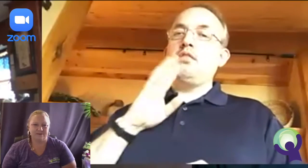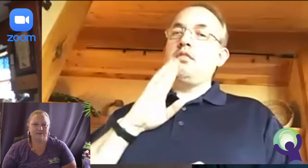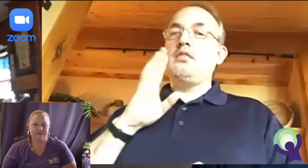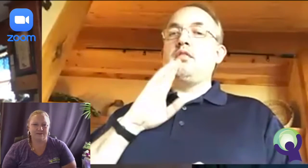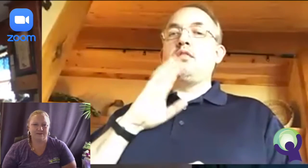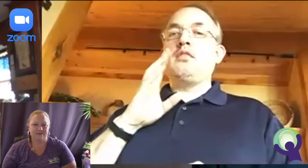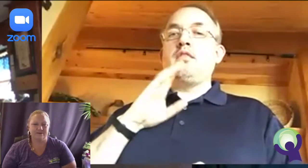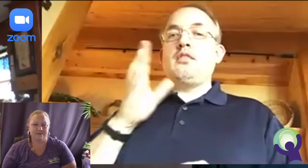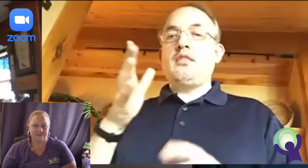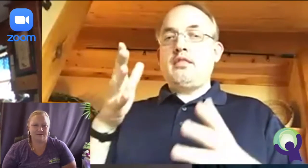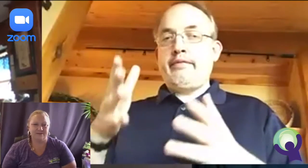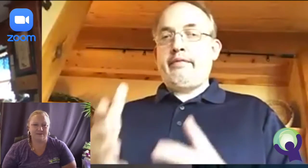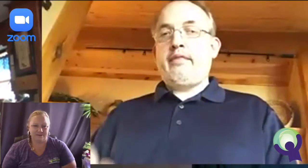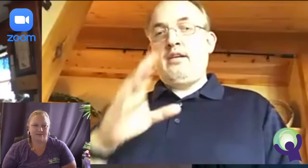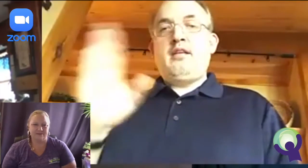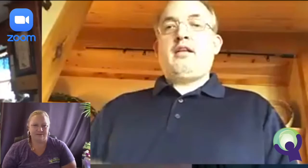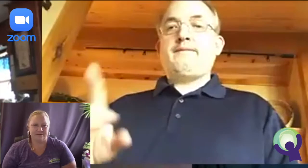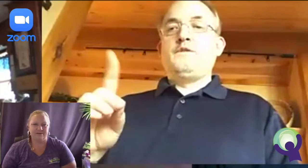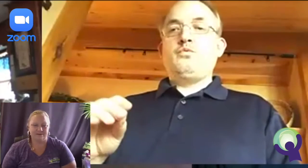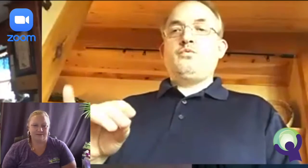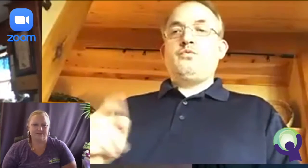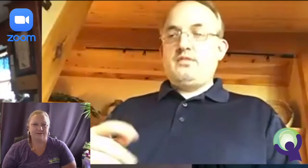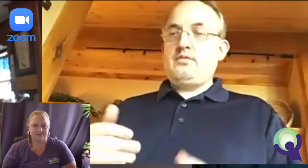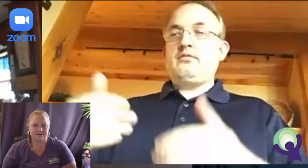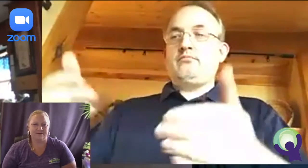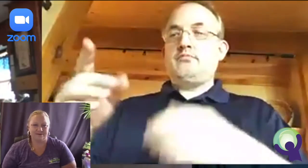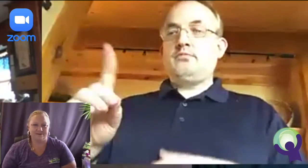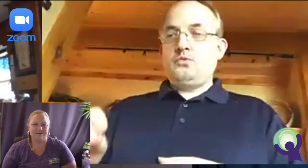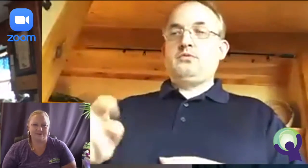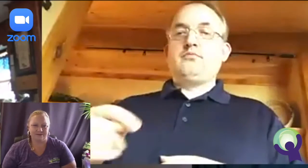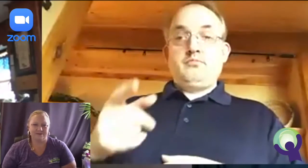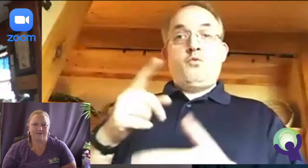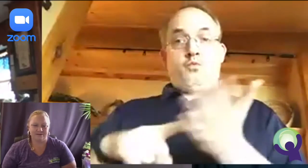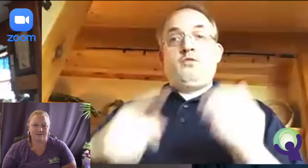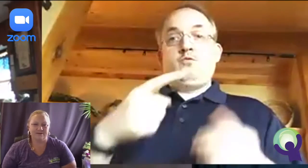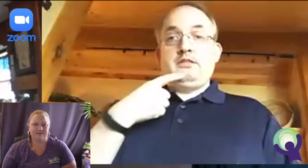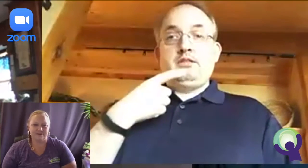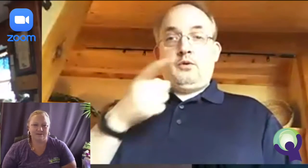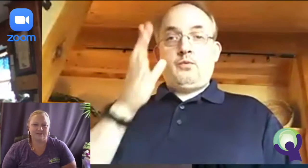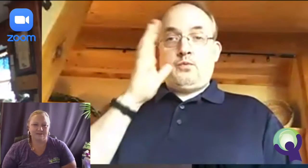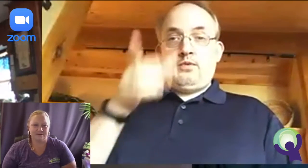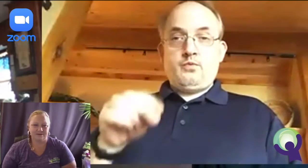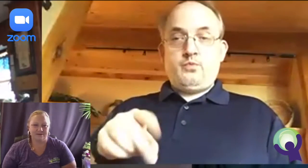I just don't talk about things, I don't let things sit. I like to see things get done.